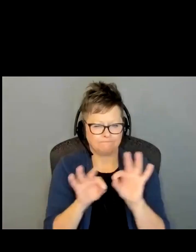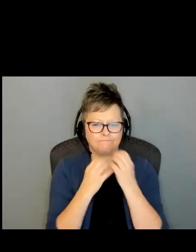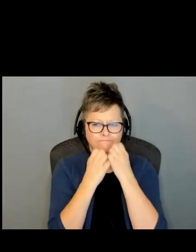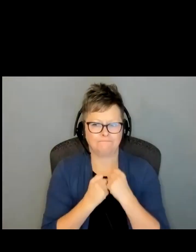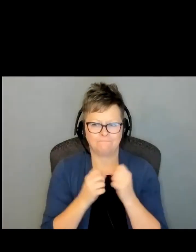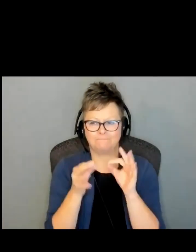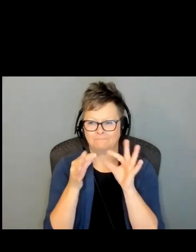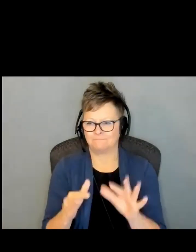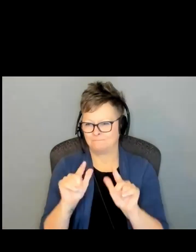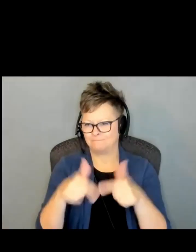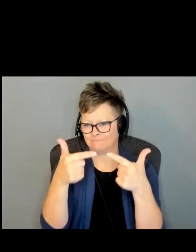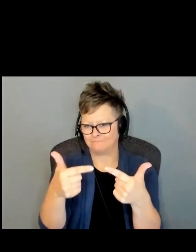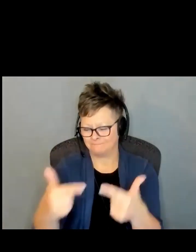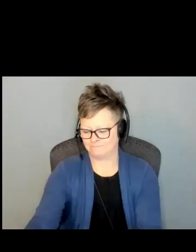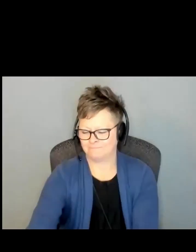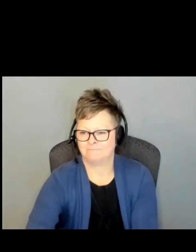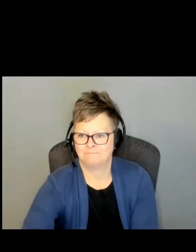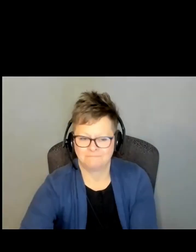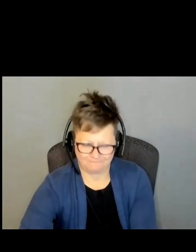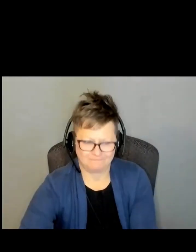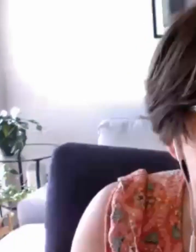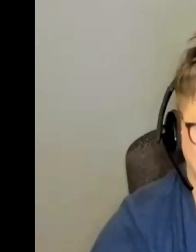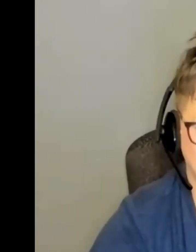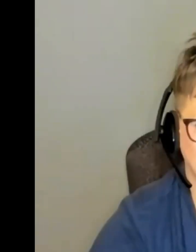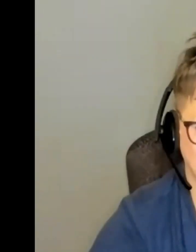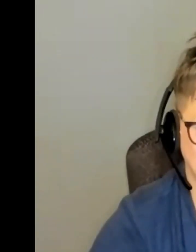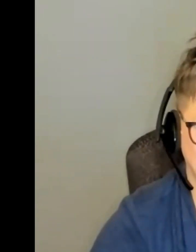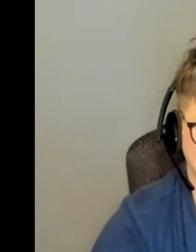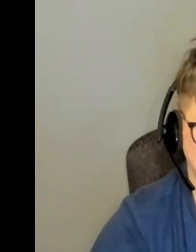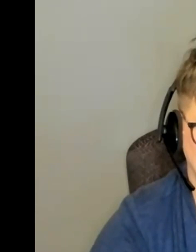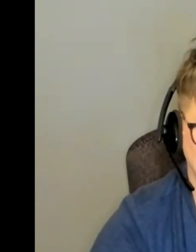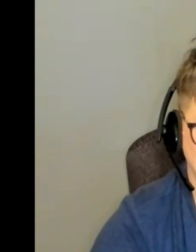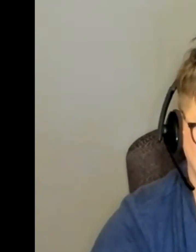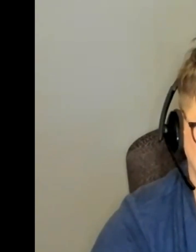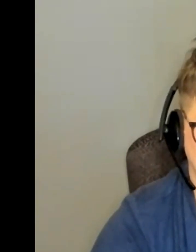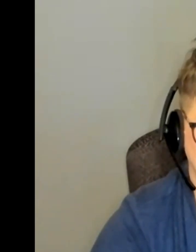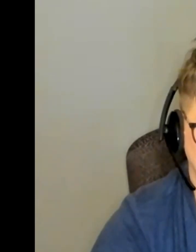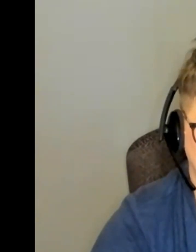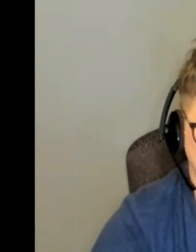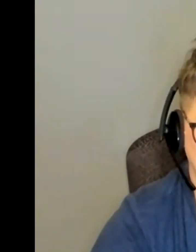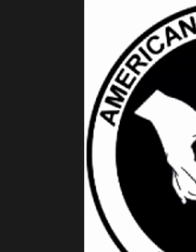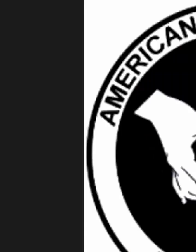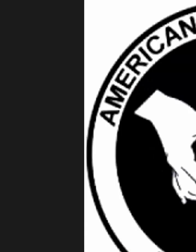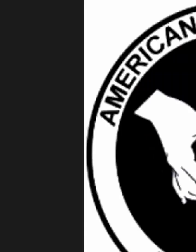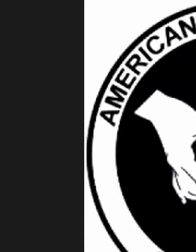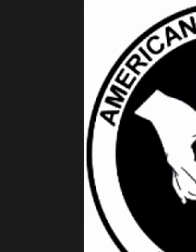Thank you for that strong start, Francis.